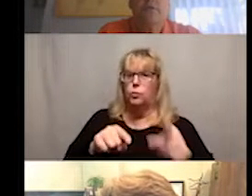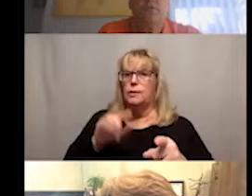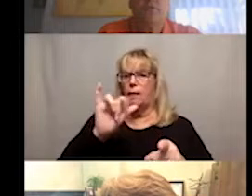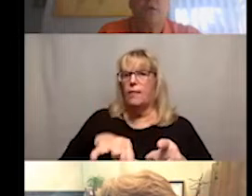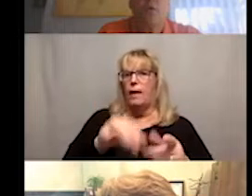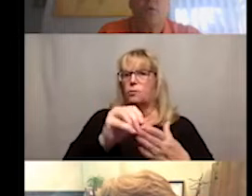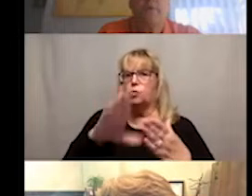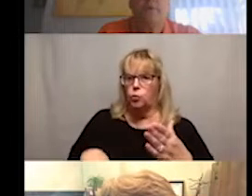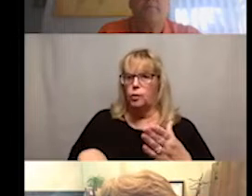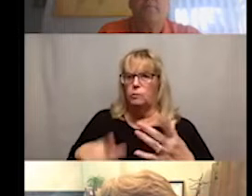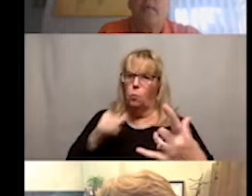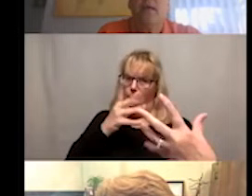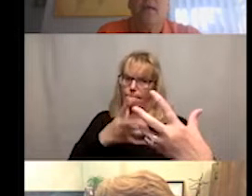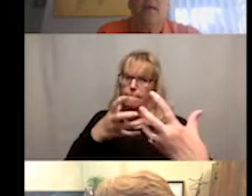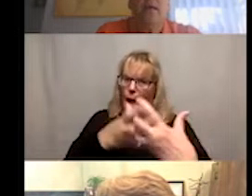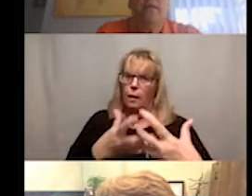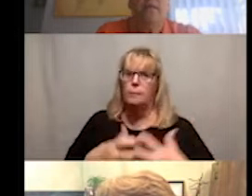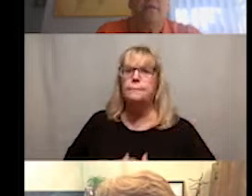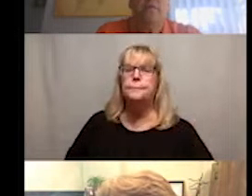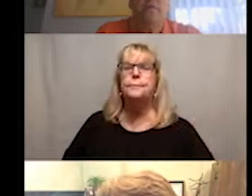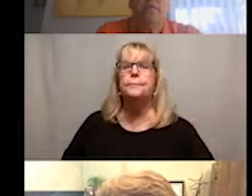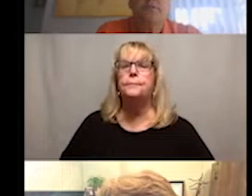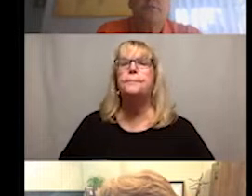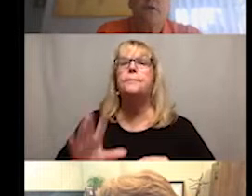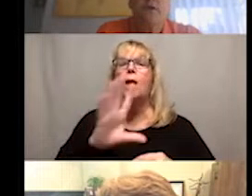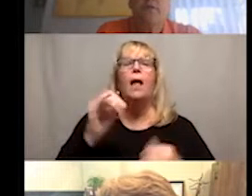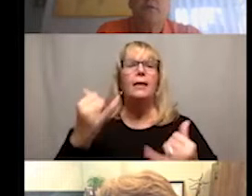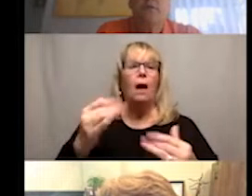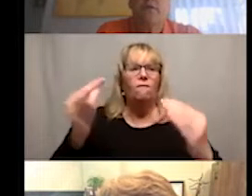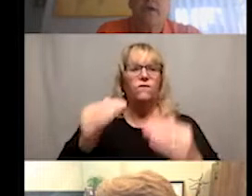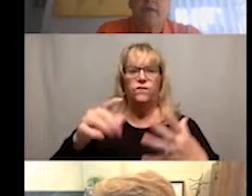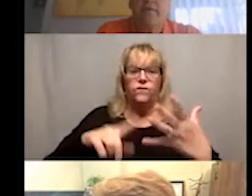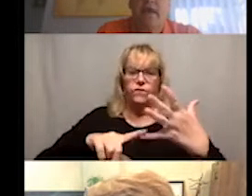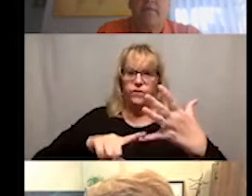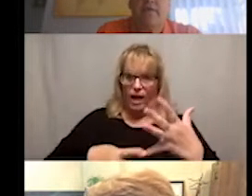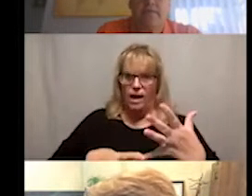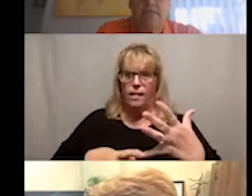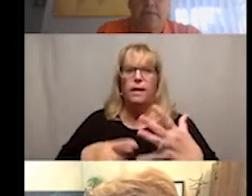students they work with and the fifth group is instruction in self advocacy